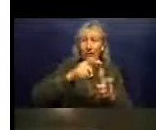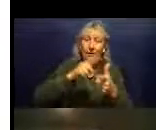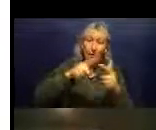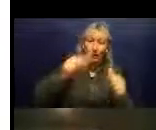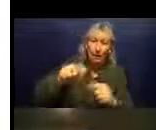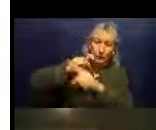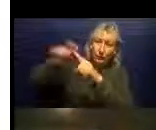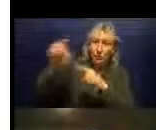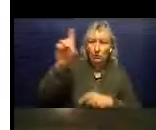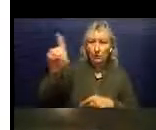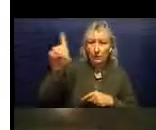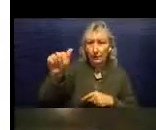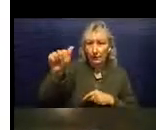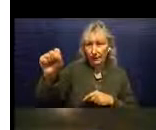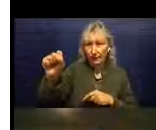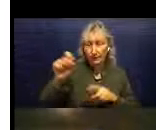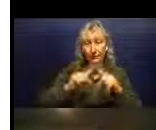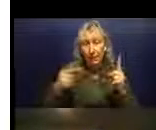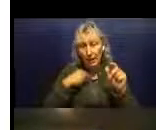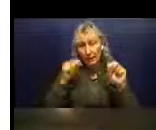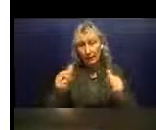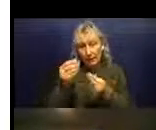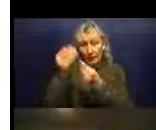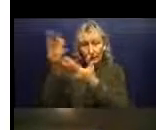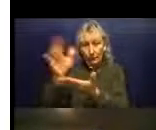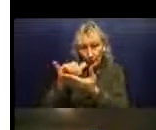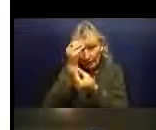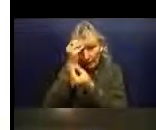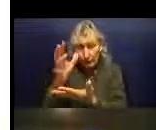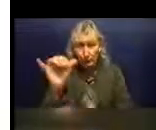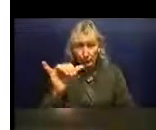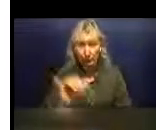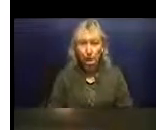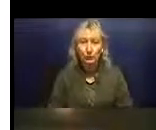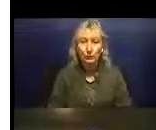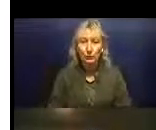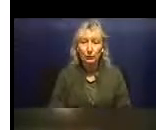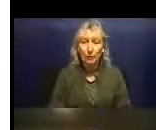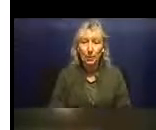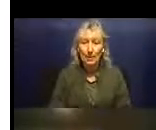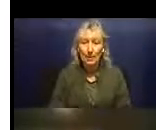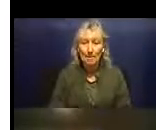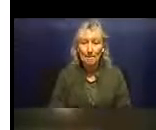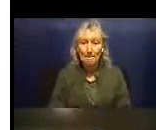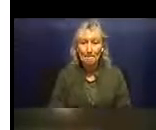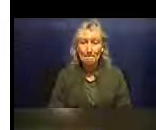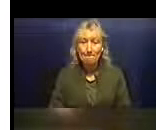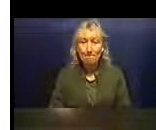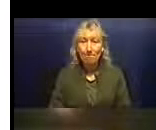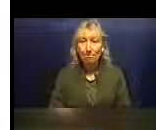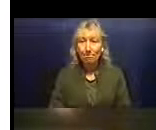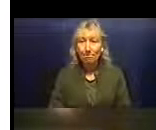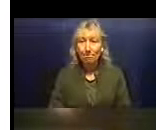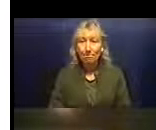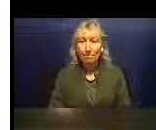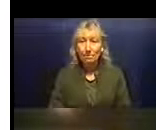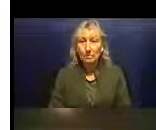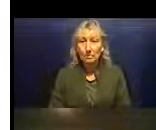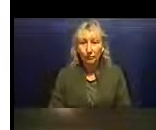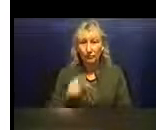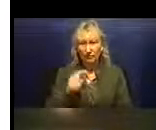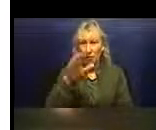So please, if you have any questions as you're navigating, Oregon buys, don't hesitate to give me a call, and unless it's an issue with the system thing, and then D would be the one to call